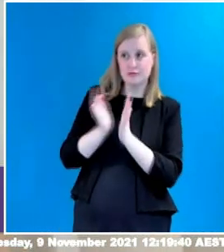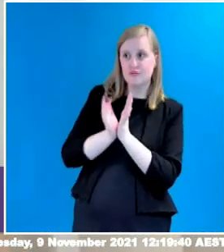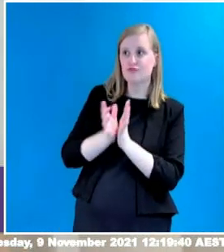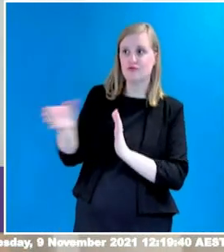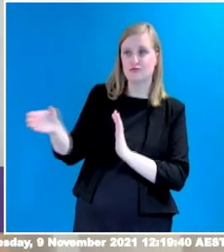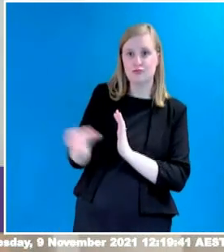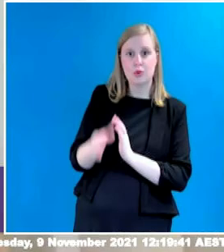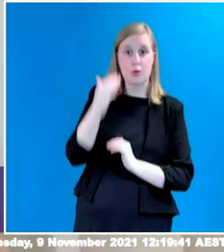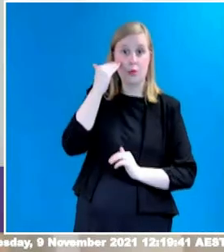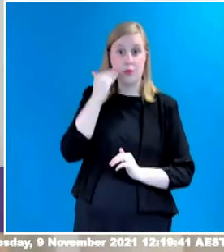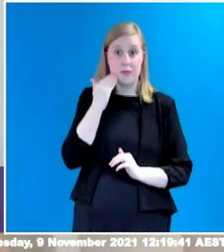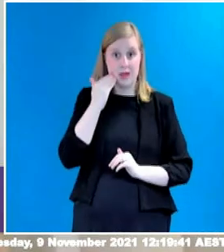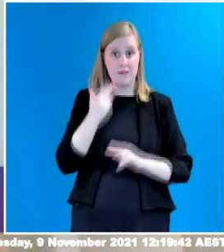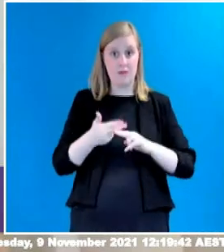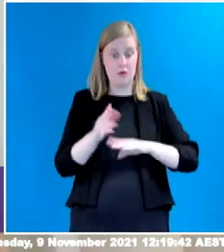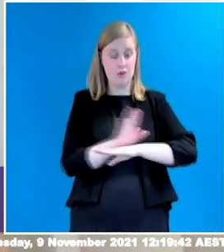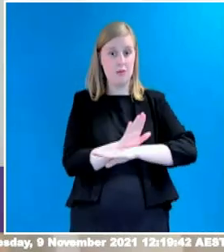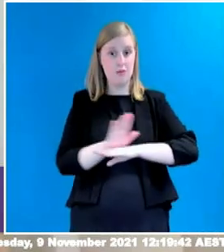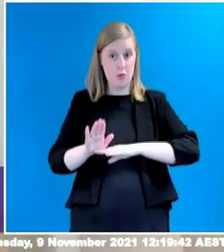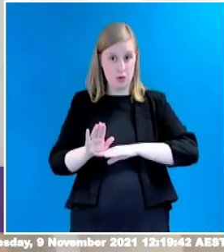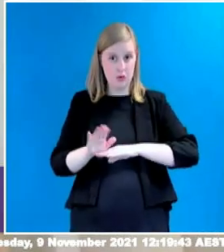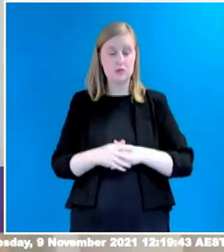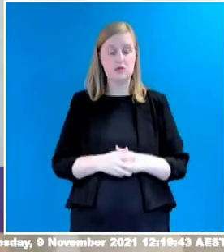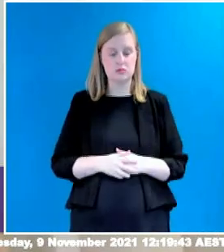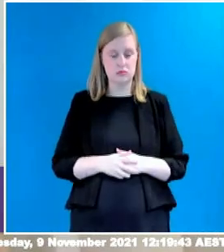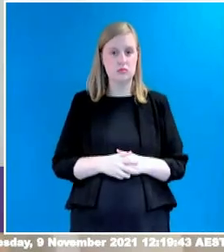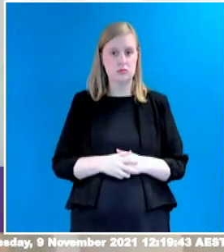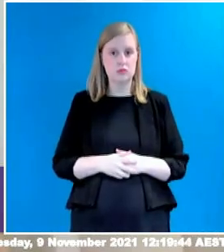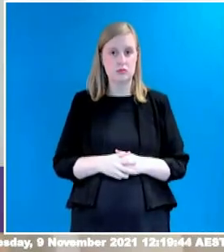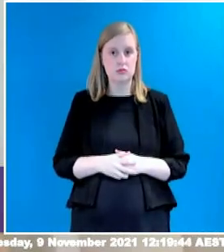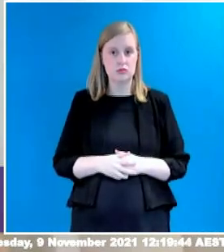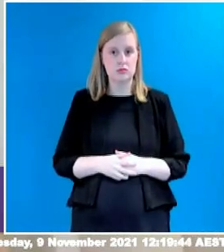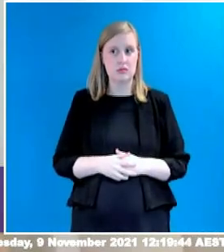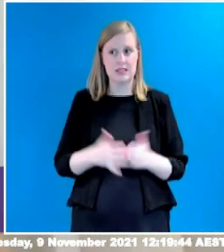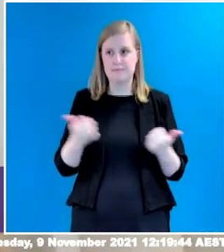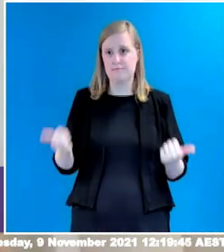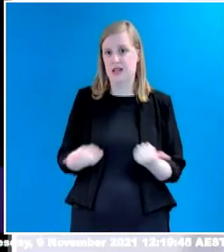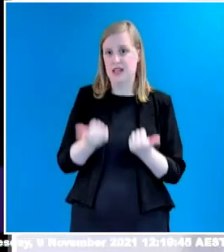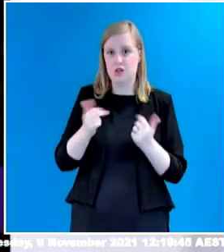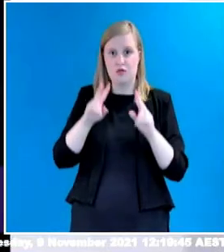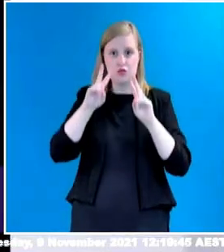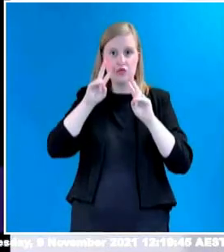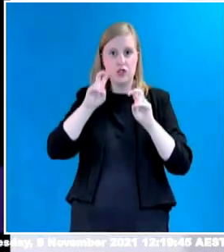Now, there are even databases that women can sign up to, to say they would like